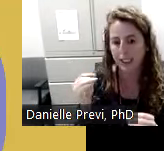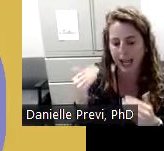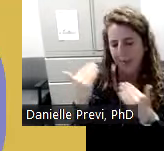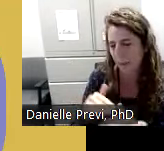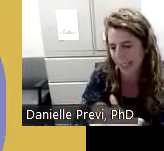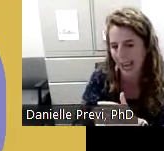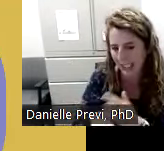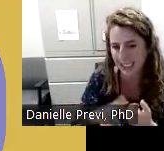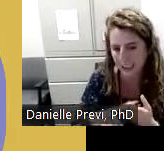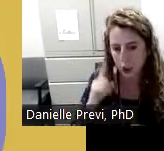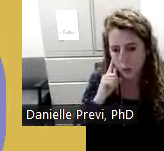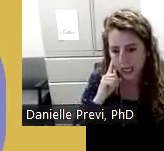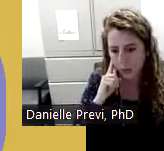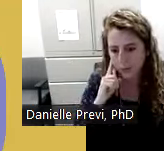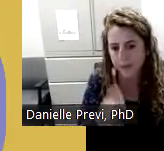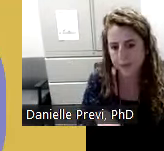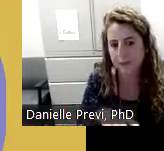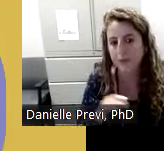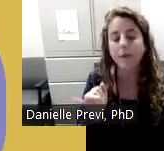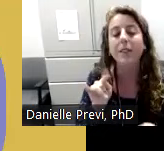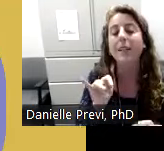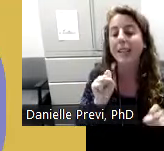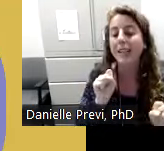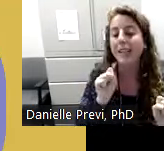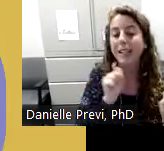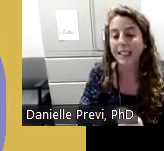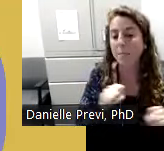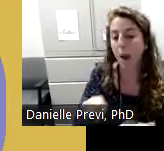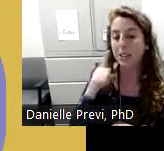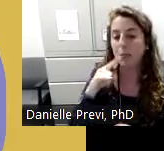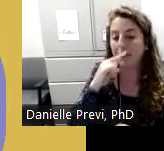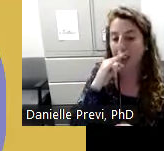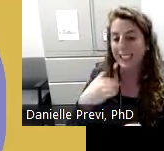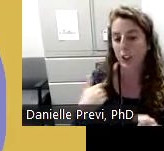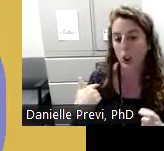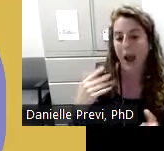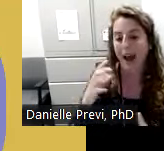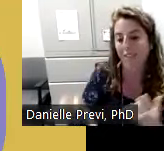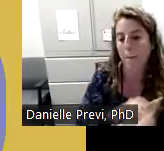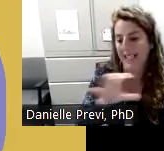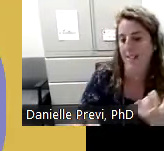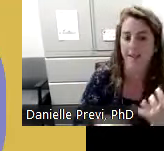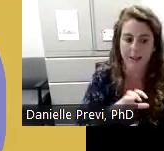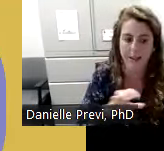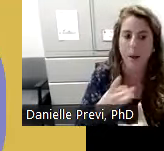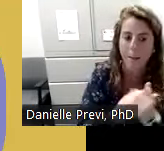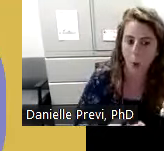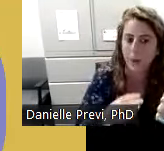they’re smaller in size which leads to limited access to sound. It is possible for children